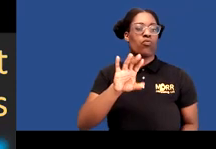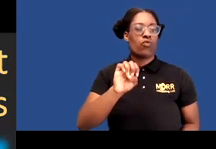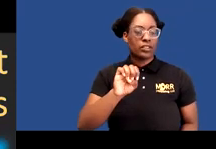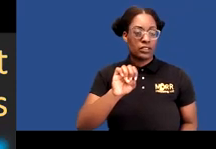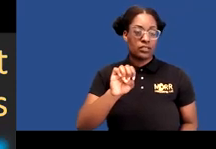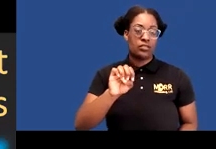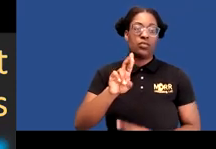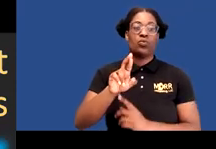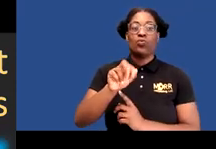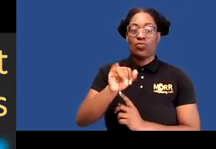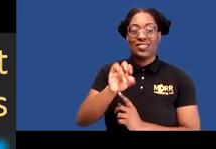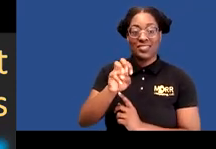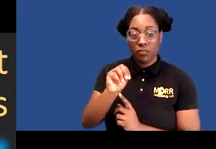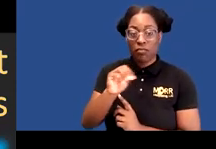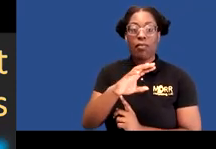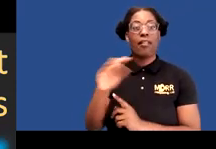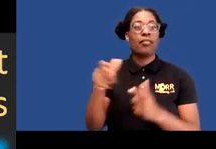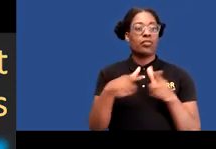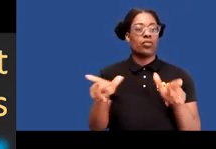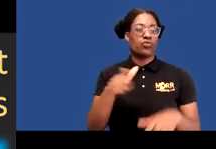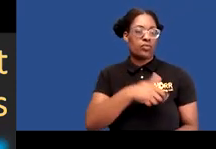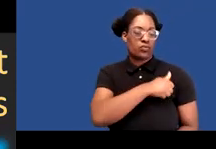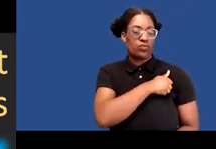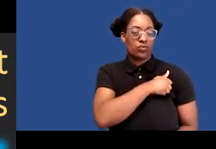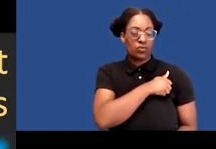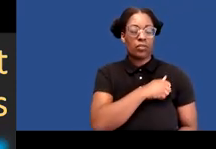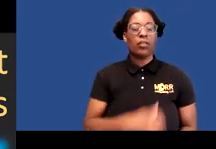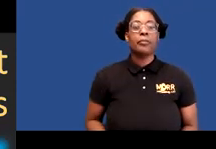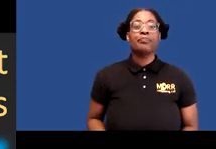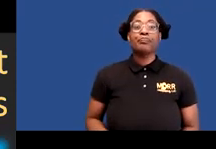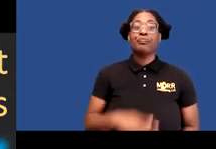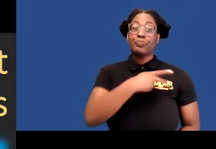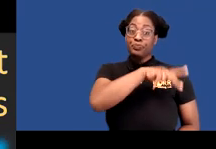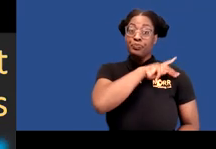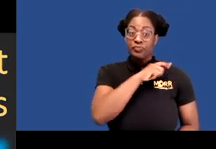One that comes to mind for me-- I've seen this quite a bit in our center